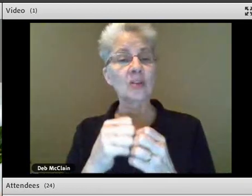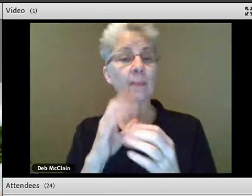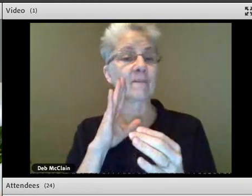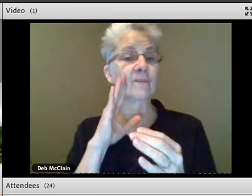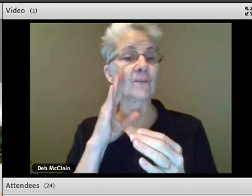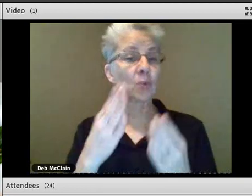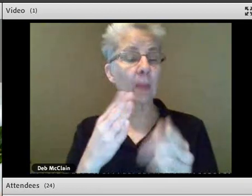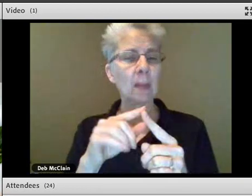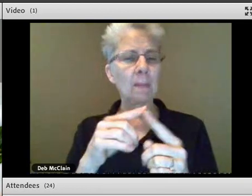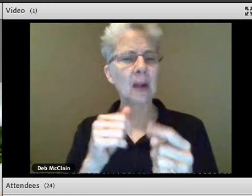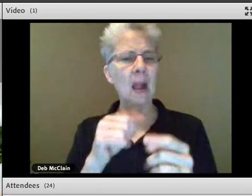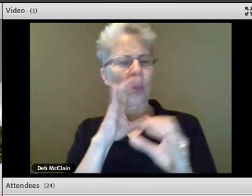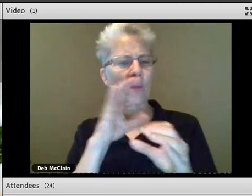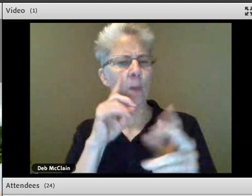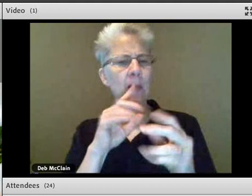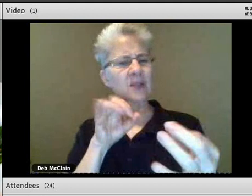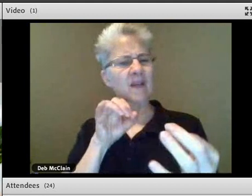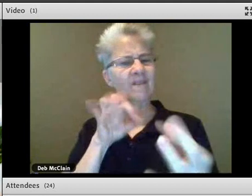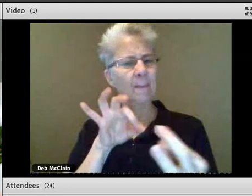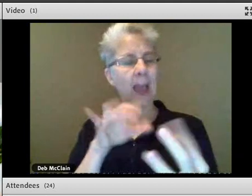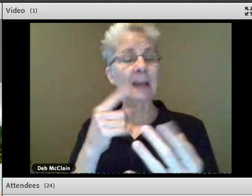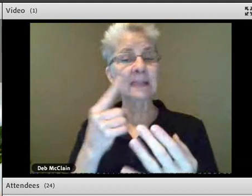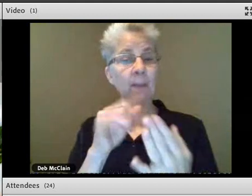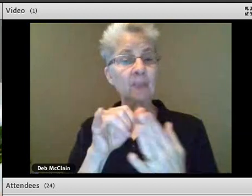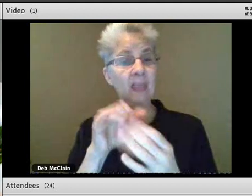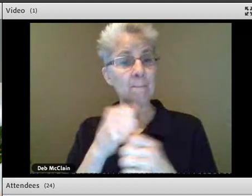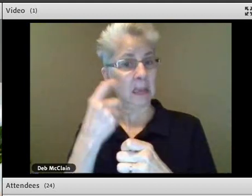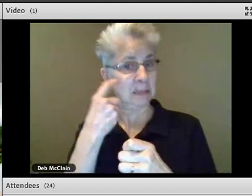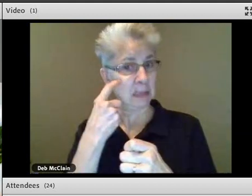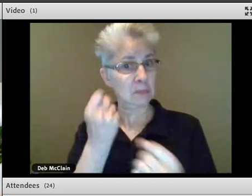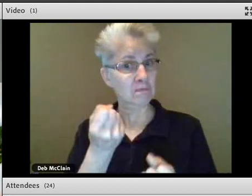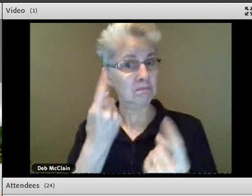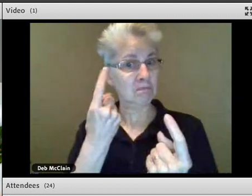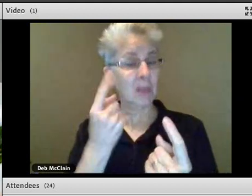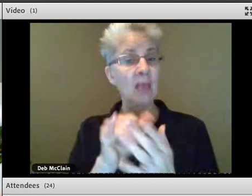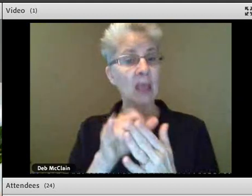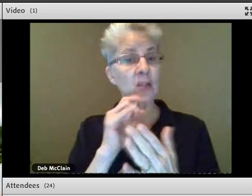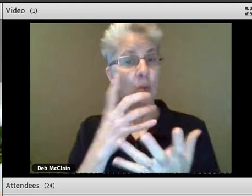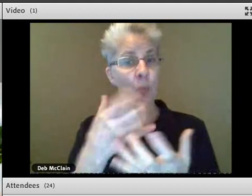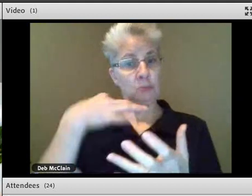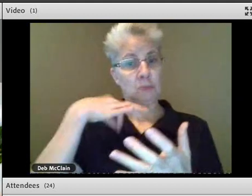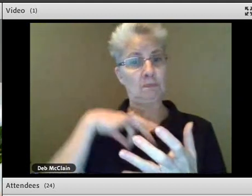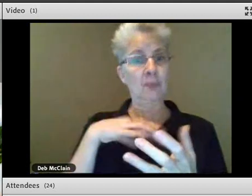but I'm kind of looking for people's feedback to see if this is something that makes sense and is something that you want to do.